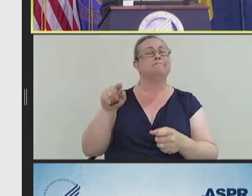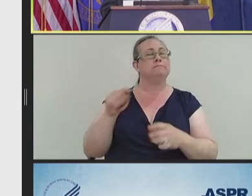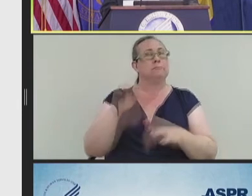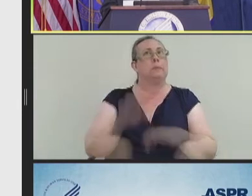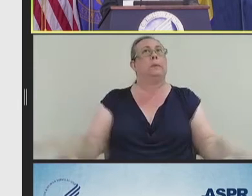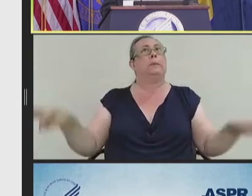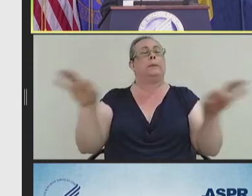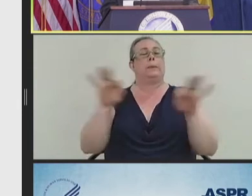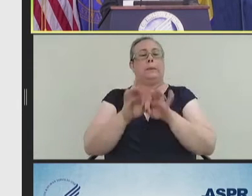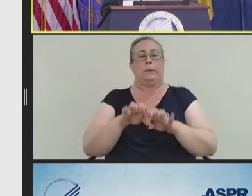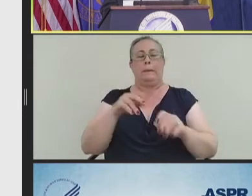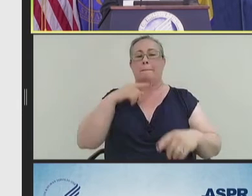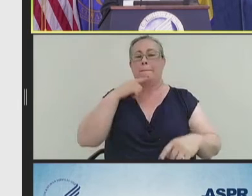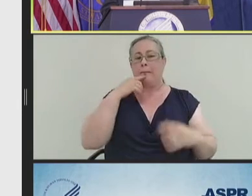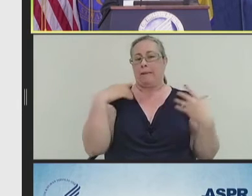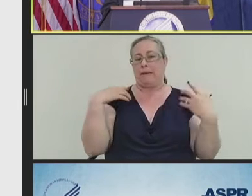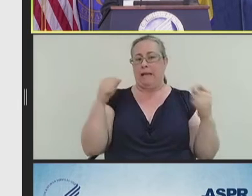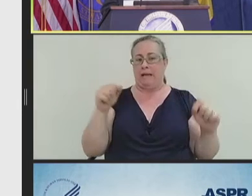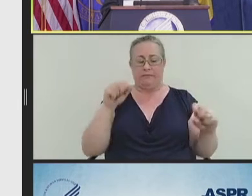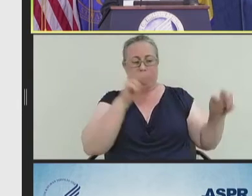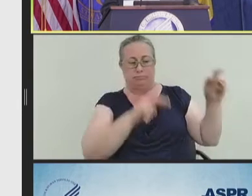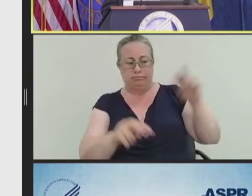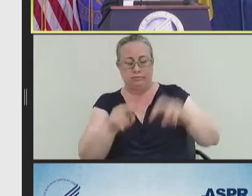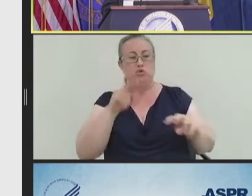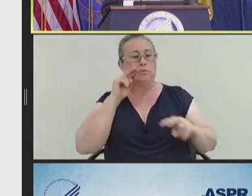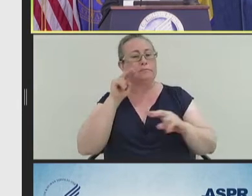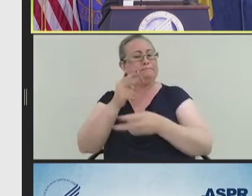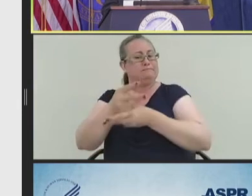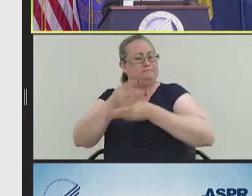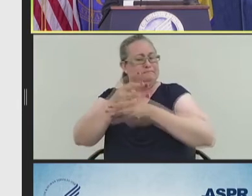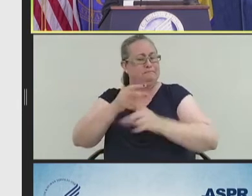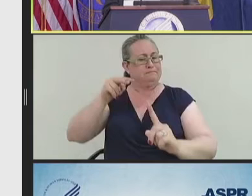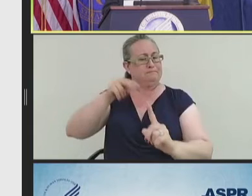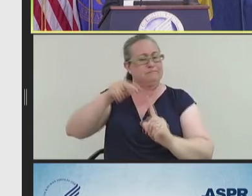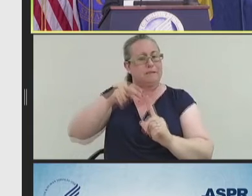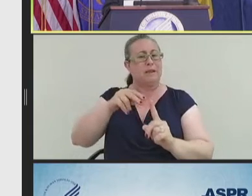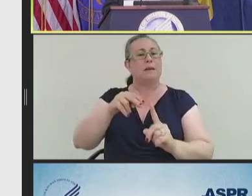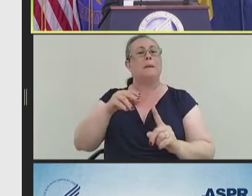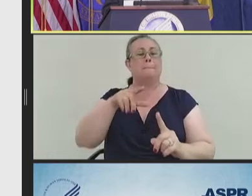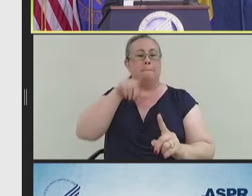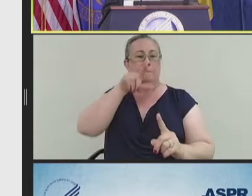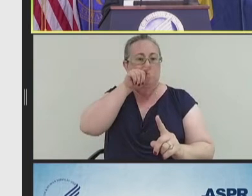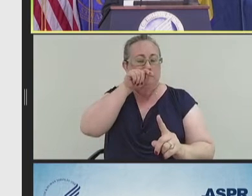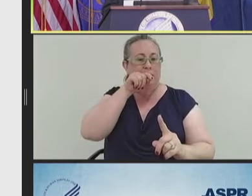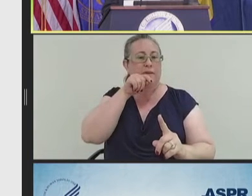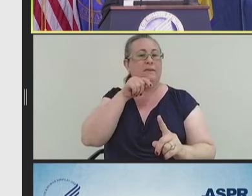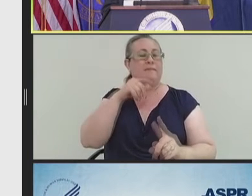to monitor bird flu viruses, and any changes in their ability to infect people or other animals.